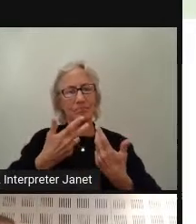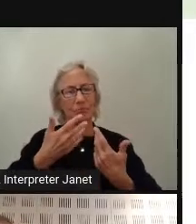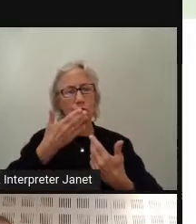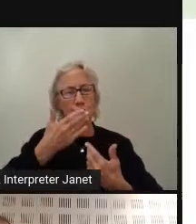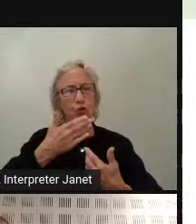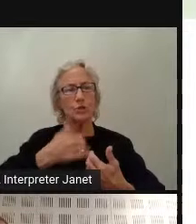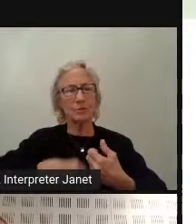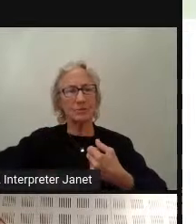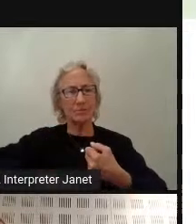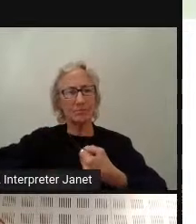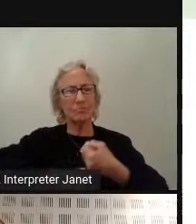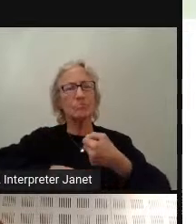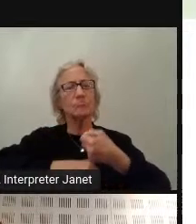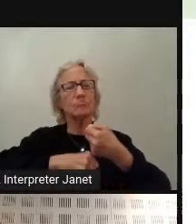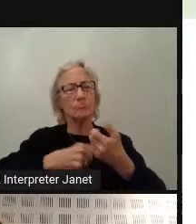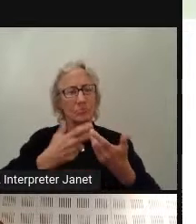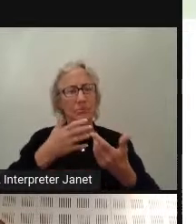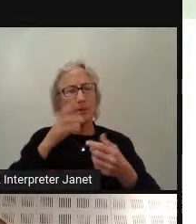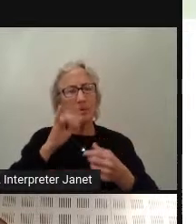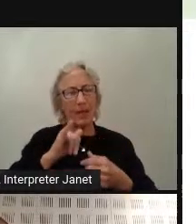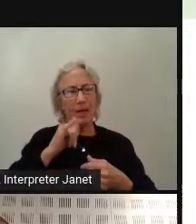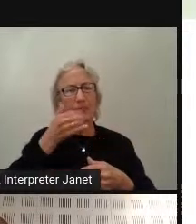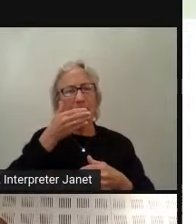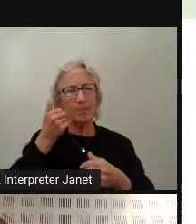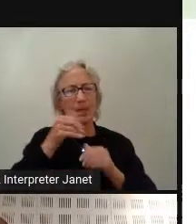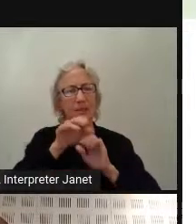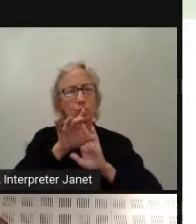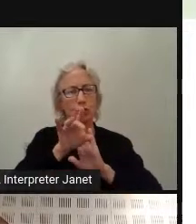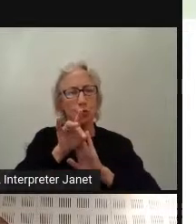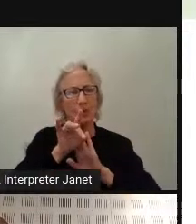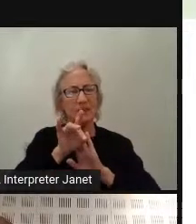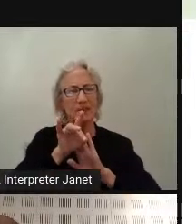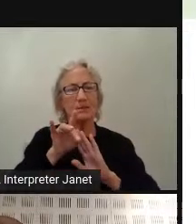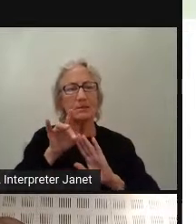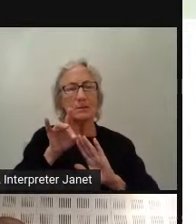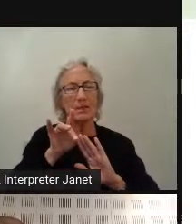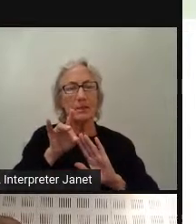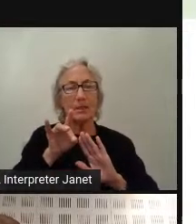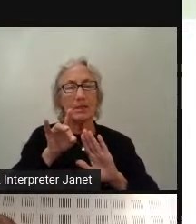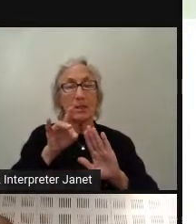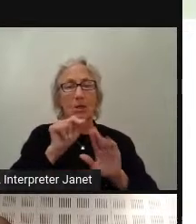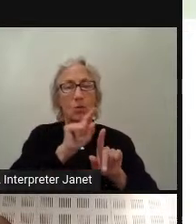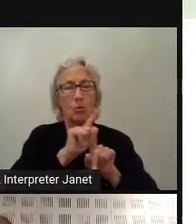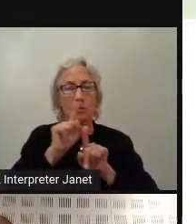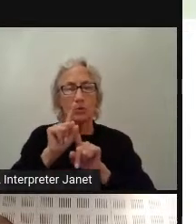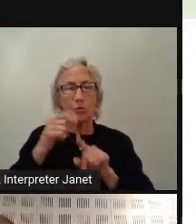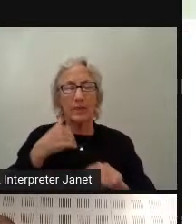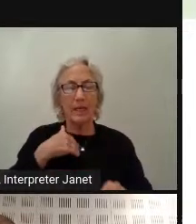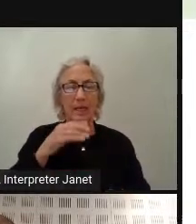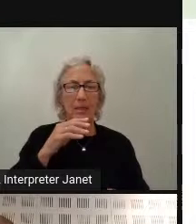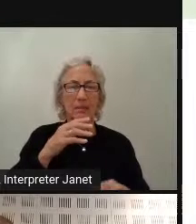professional developers but more or less just wanting something that was rocksolid, that was the way to go. We have